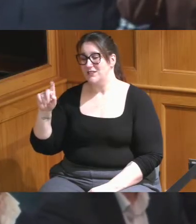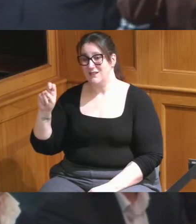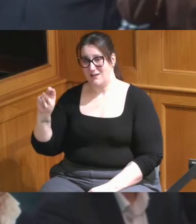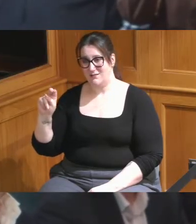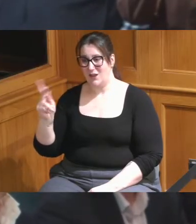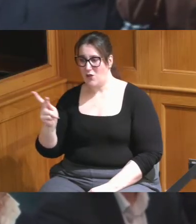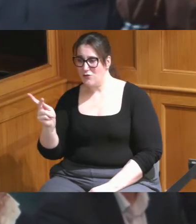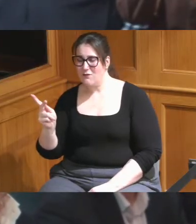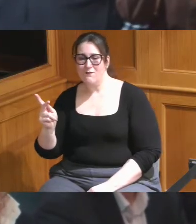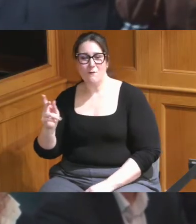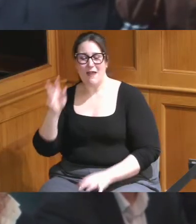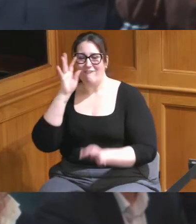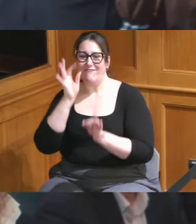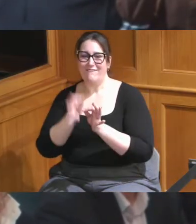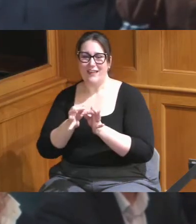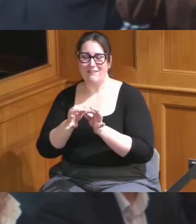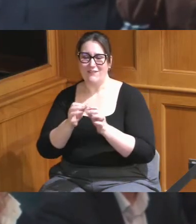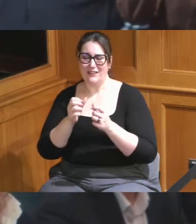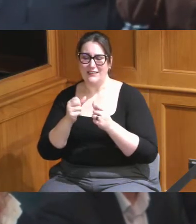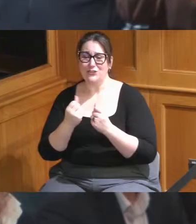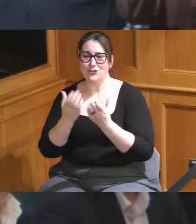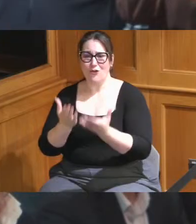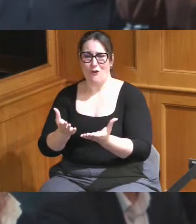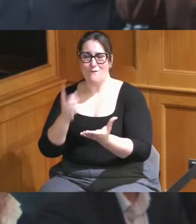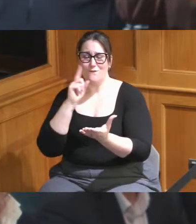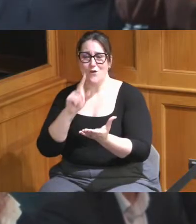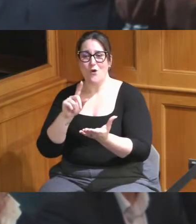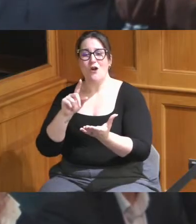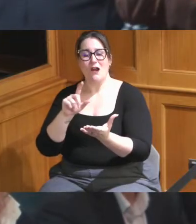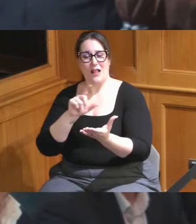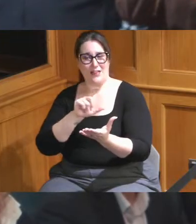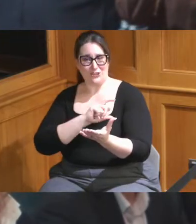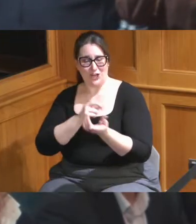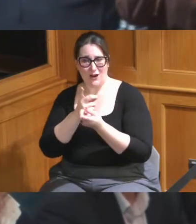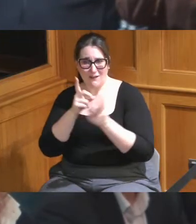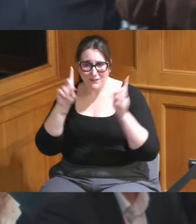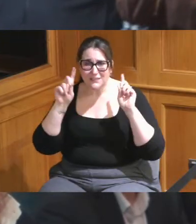faithfully served the Hamilton County Sheriff's Office and the citizens of Hamilton County for